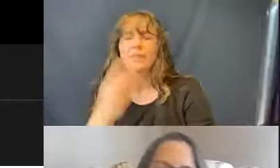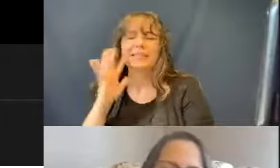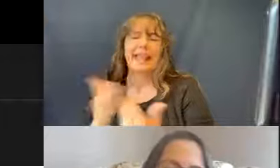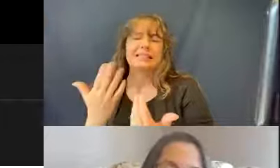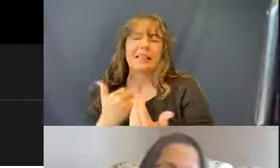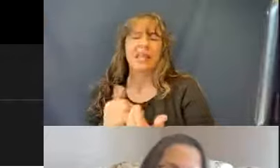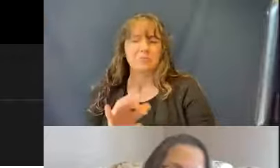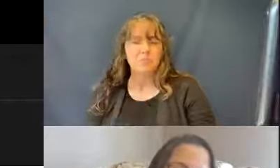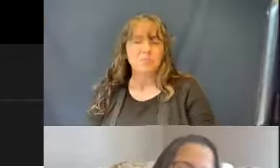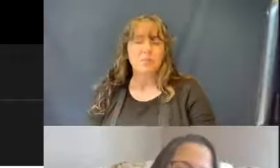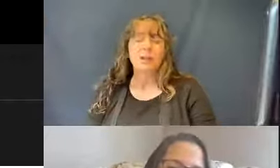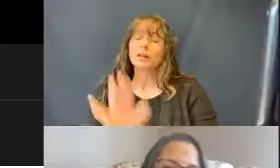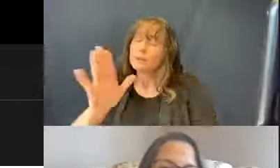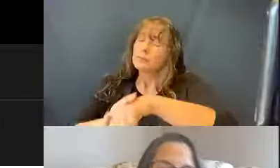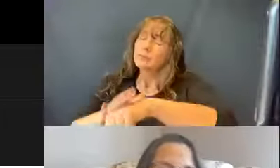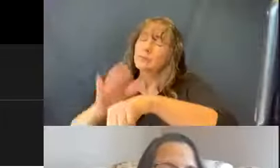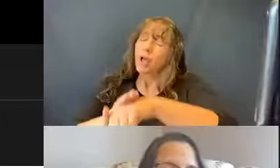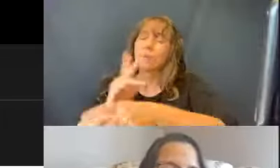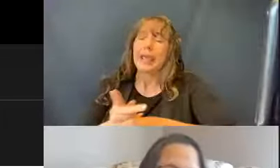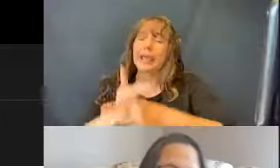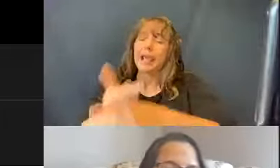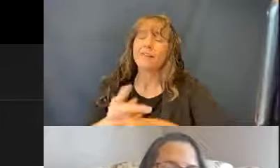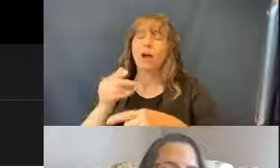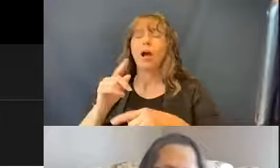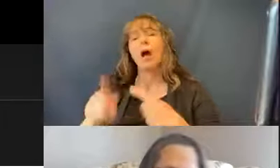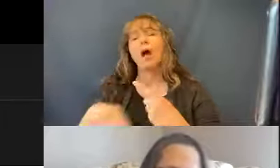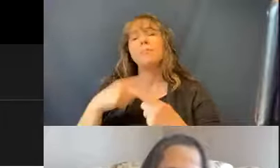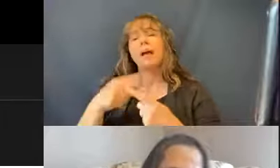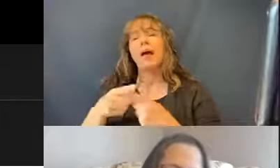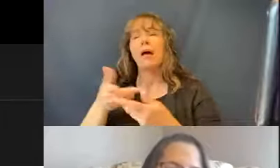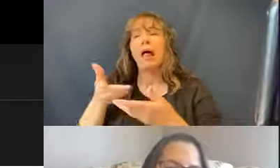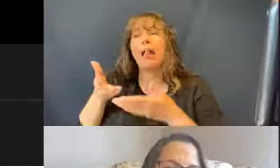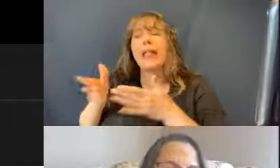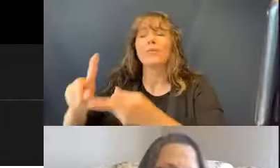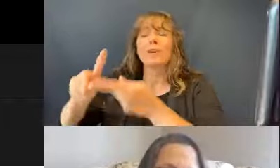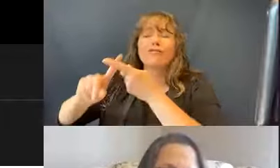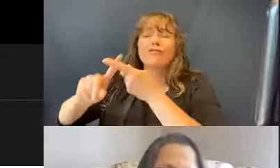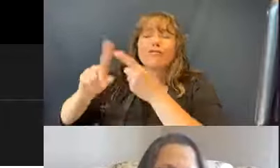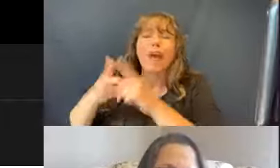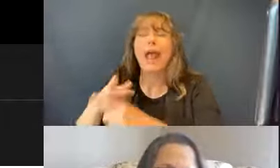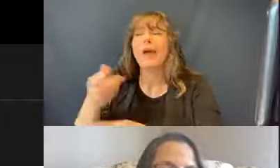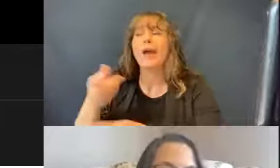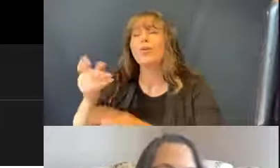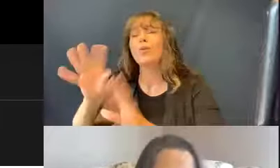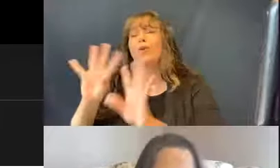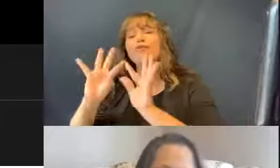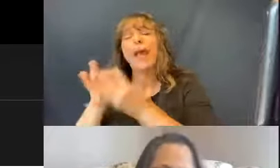Be careful about letting a friend or a family member interpret for you in the veterinary